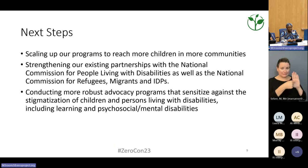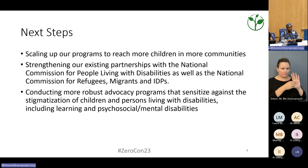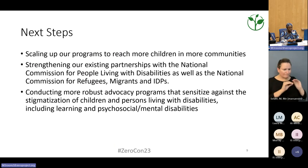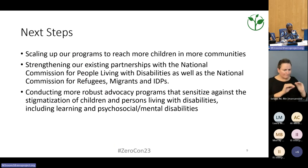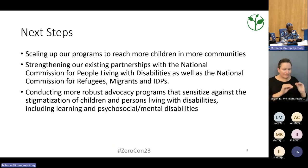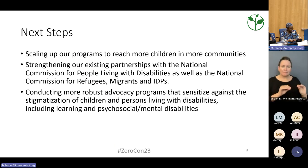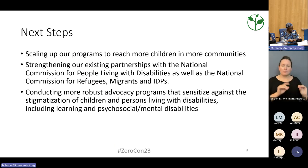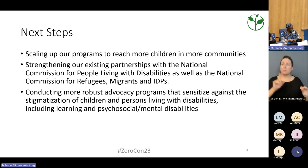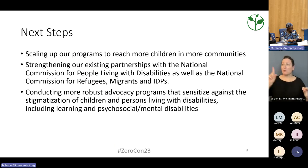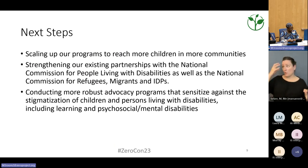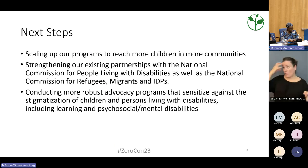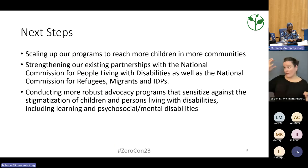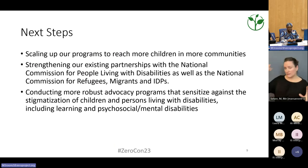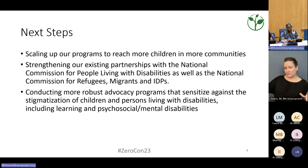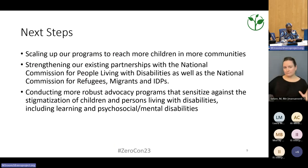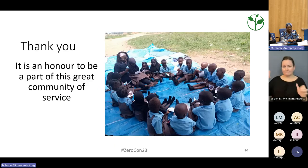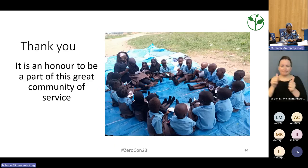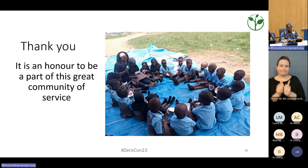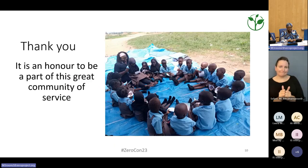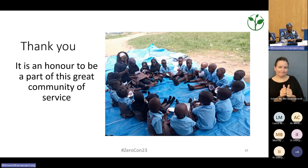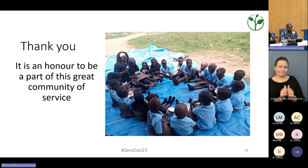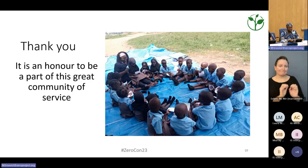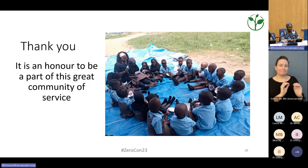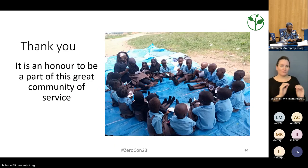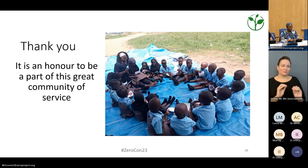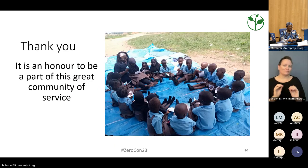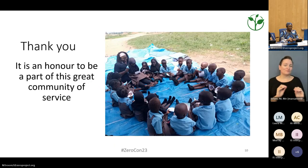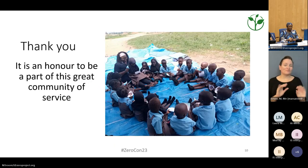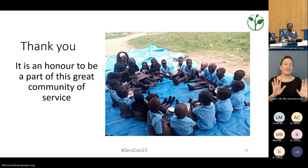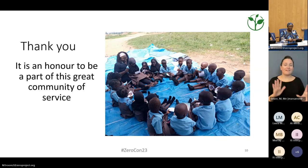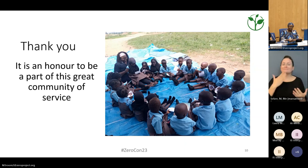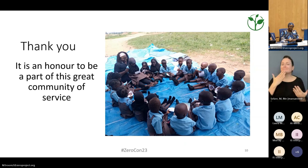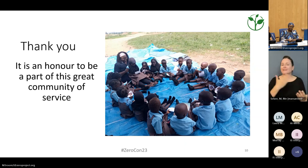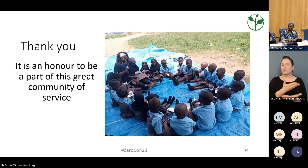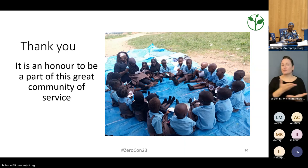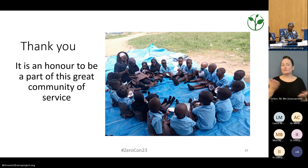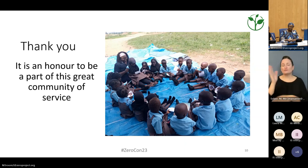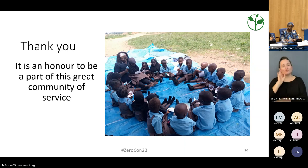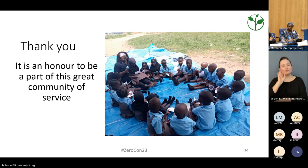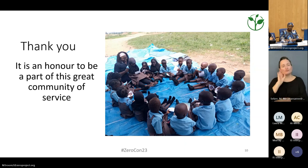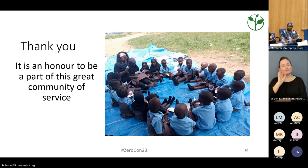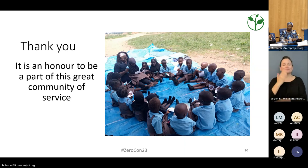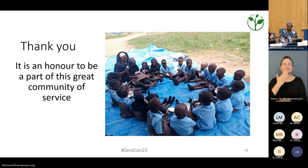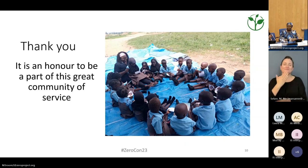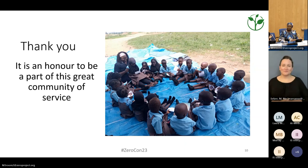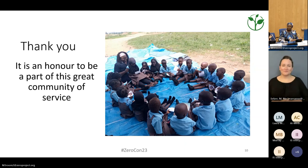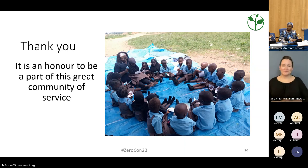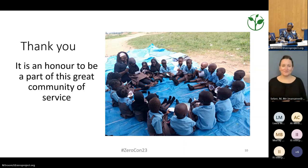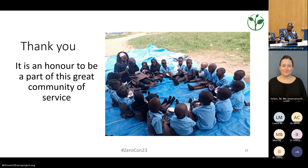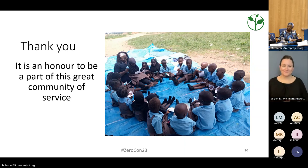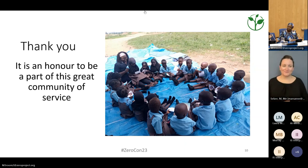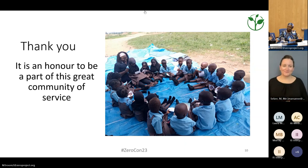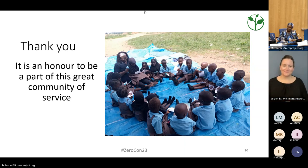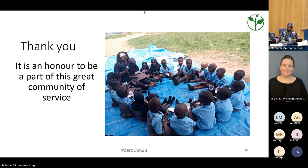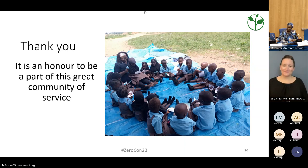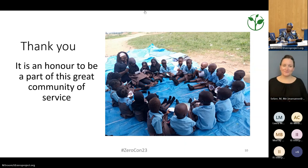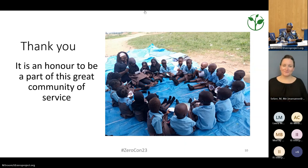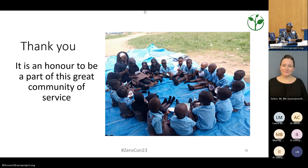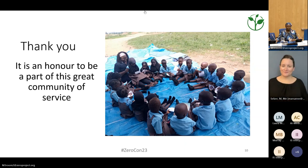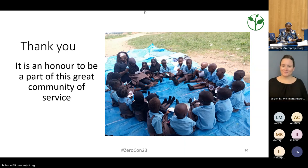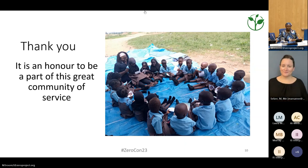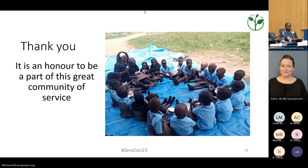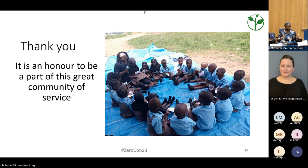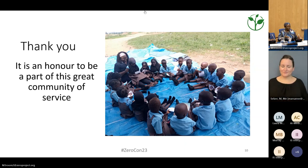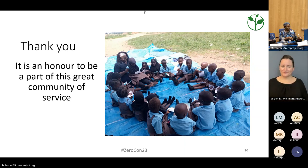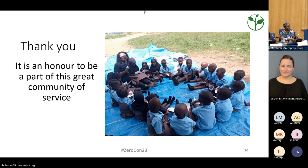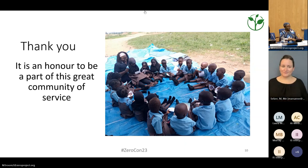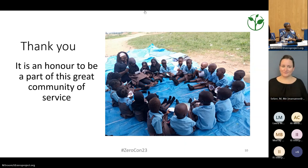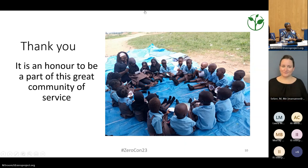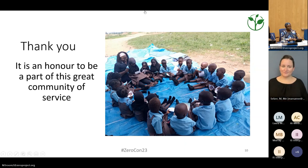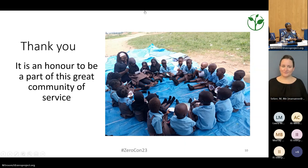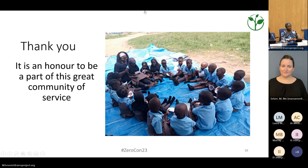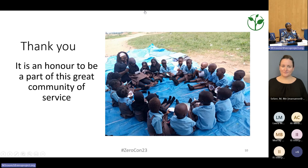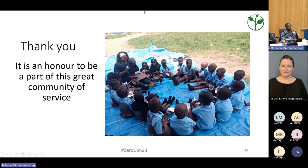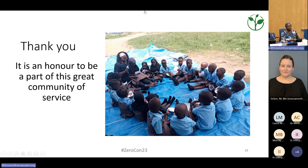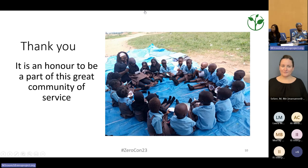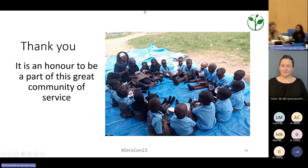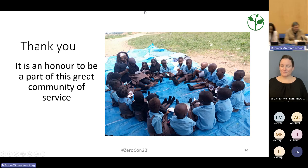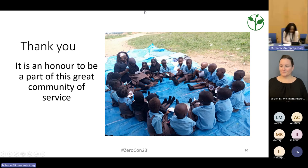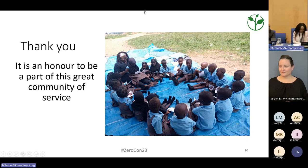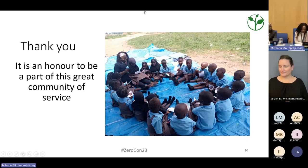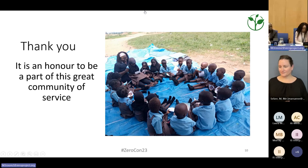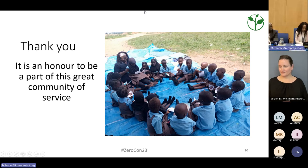helpful. Thank you very much for listening. IRENE MBARI-KIRIKA: Thank you so much, I